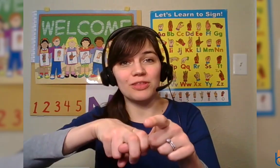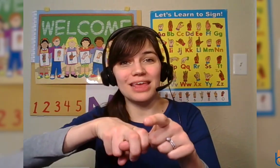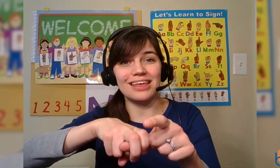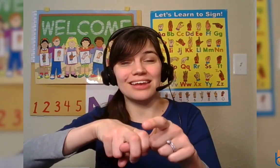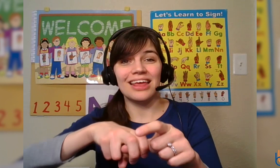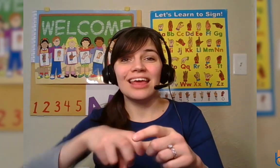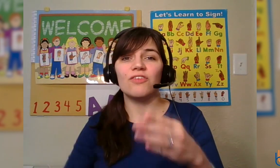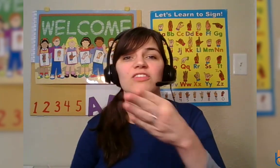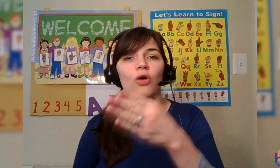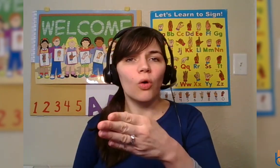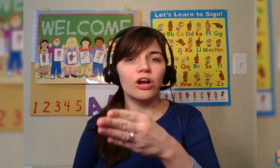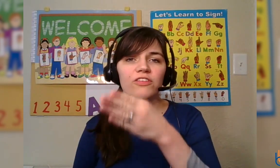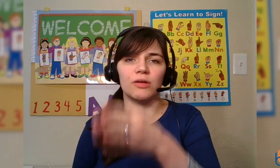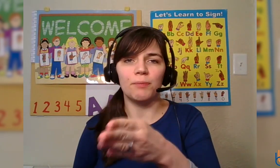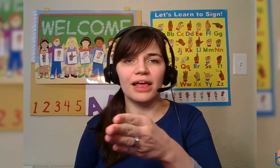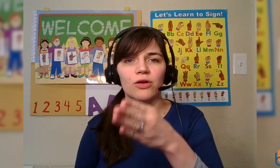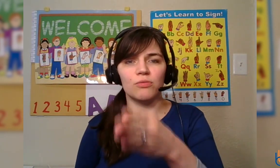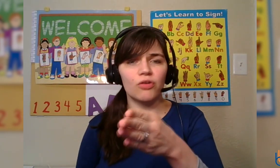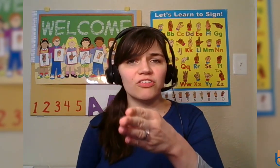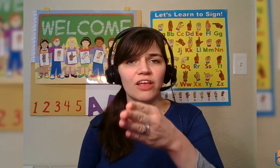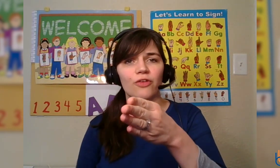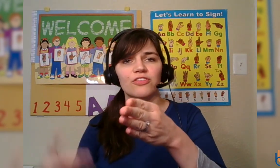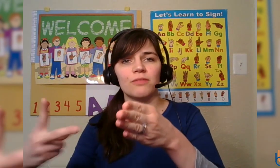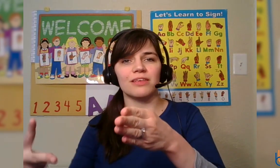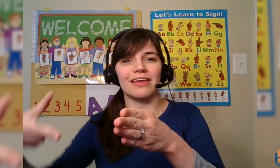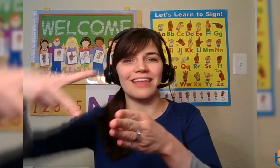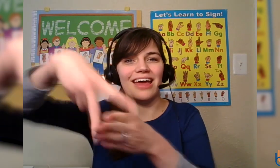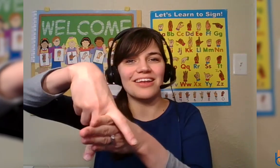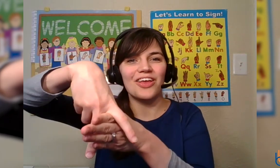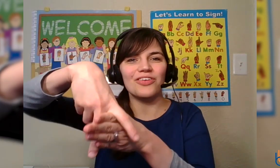them in. If it's a horse, or a bike, or a motorcycle, or something like that, you'll